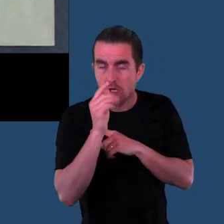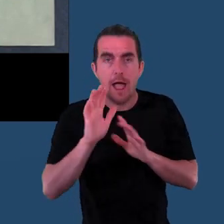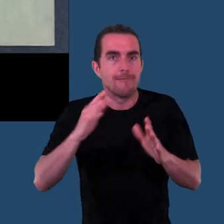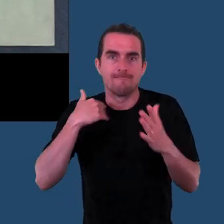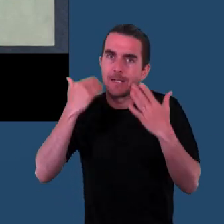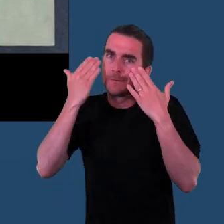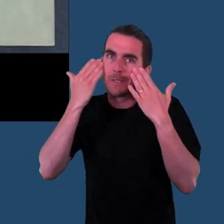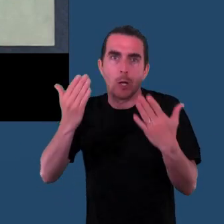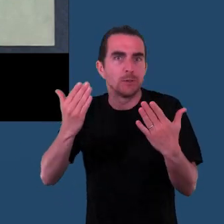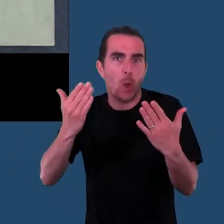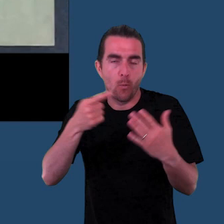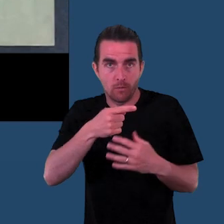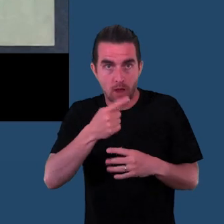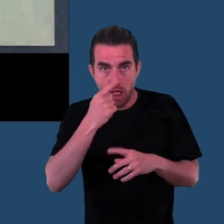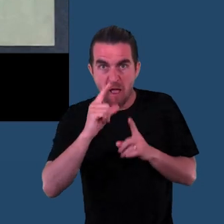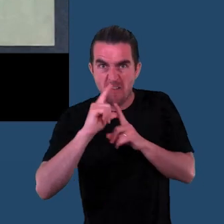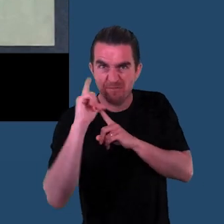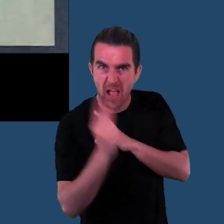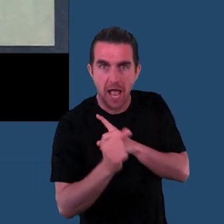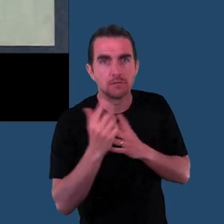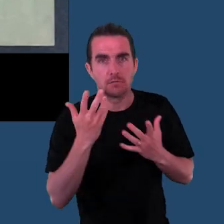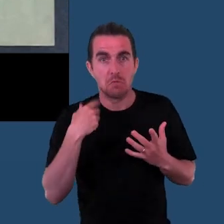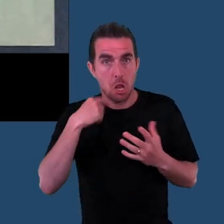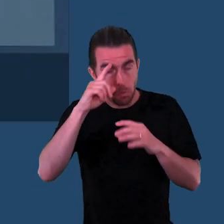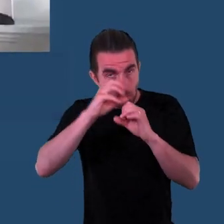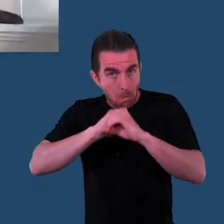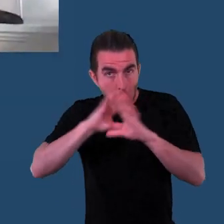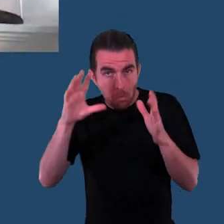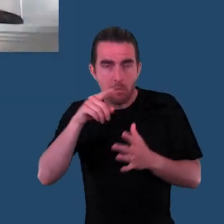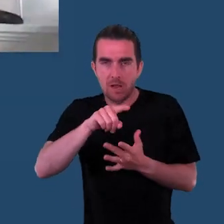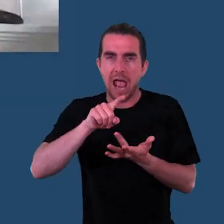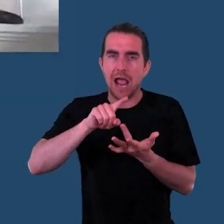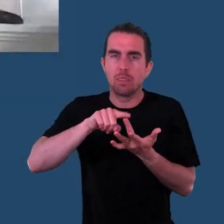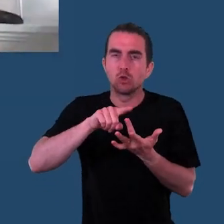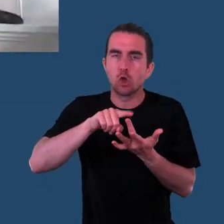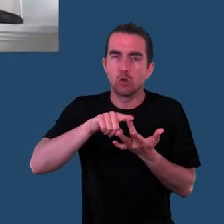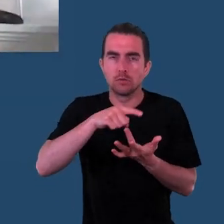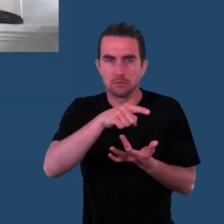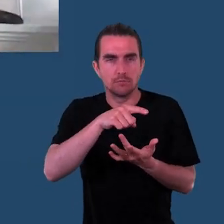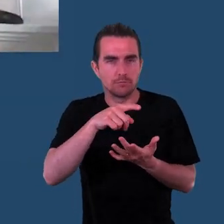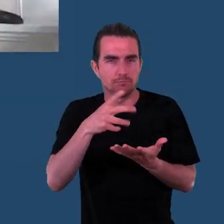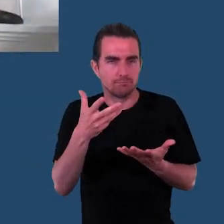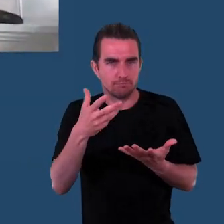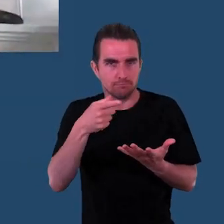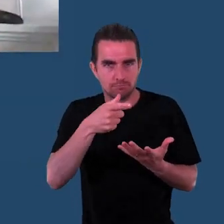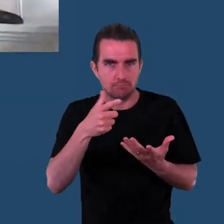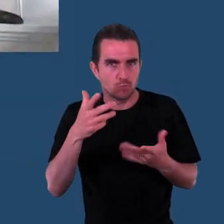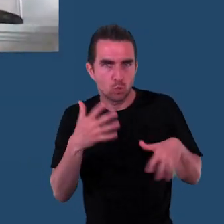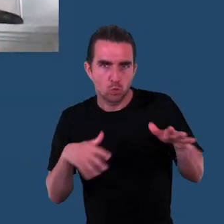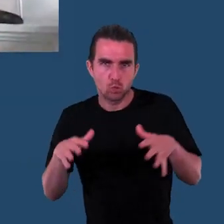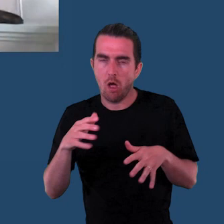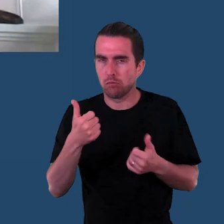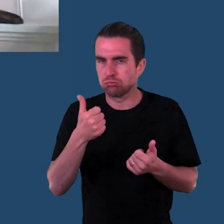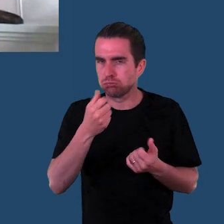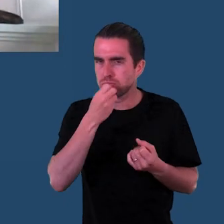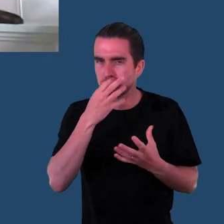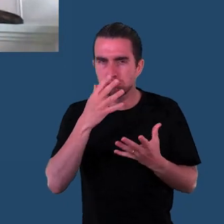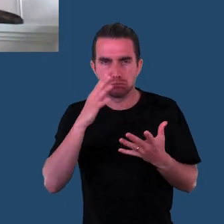So, I don't know this personally, but I would imagine for things like the ichthyosaurs, they were very, very streamlined.